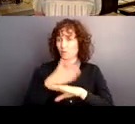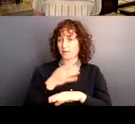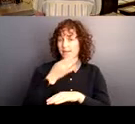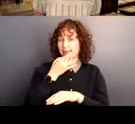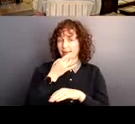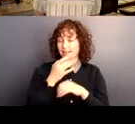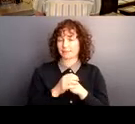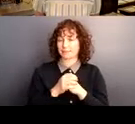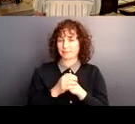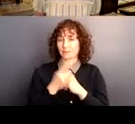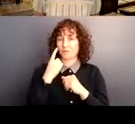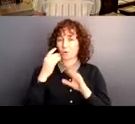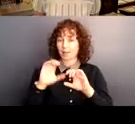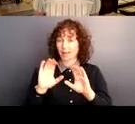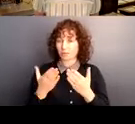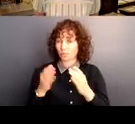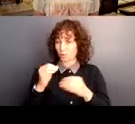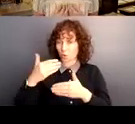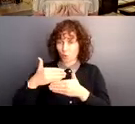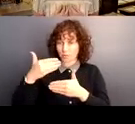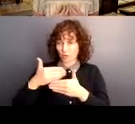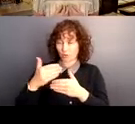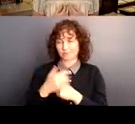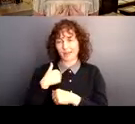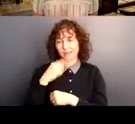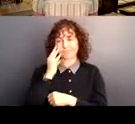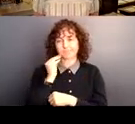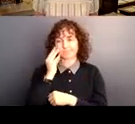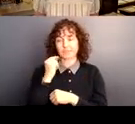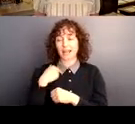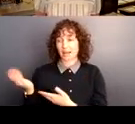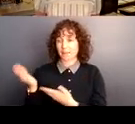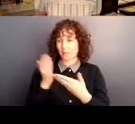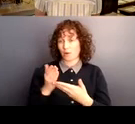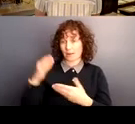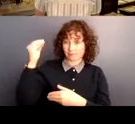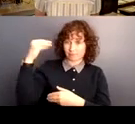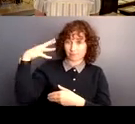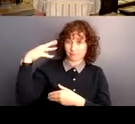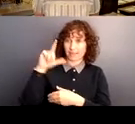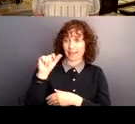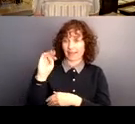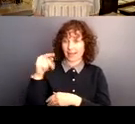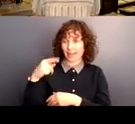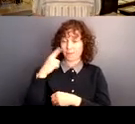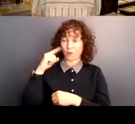For classrooms without any windows in which I have worked, I have brought in lamps. For bright overhead fluorescent lights,